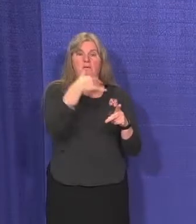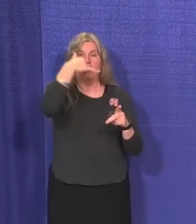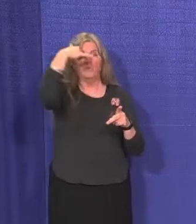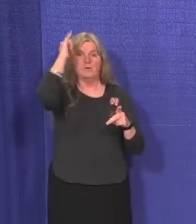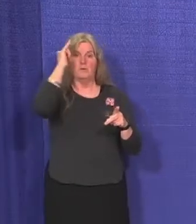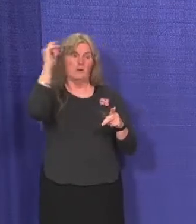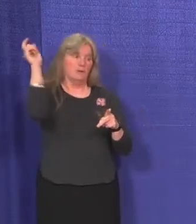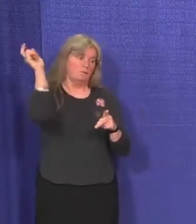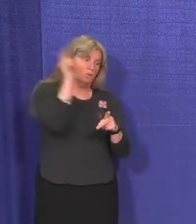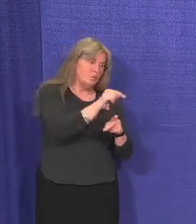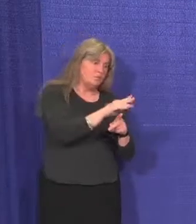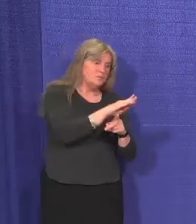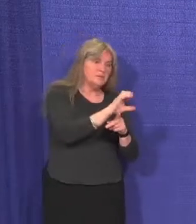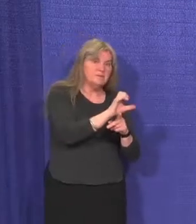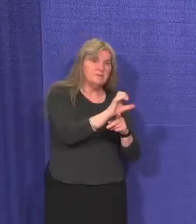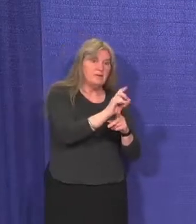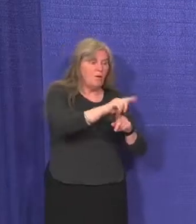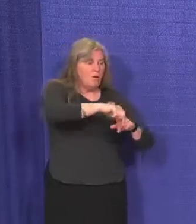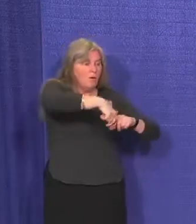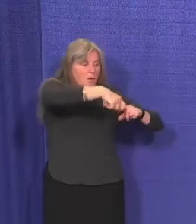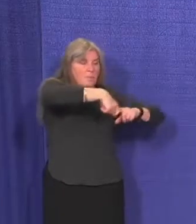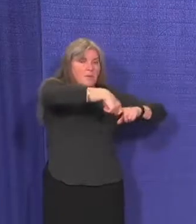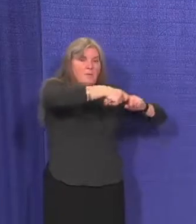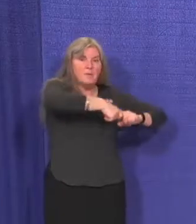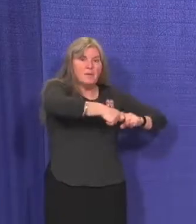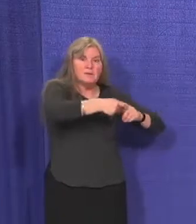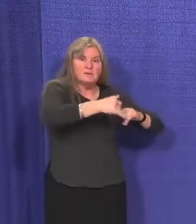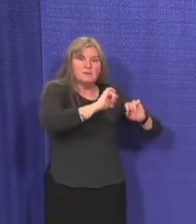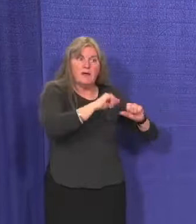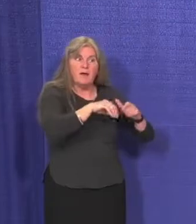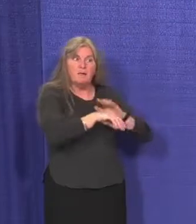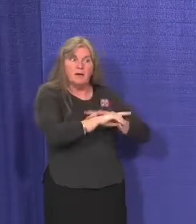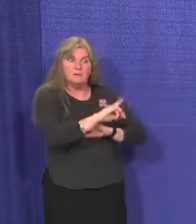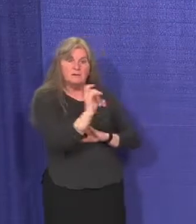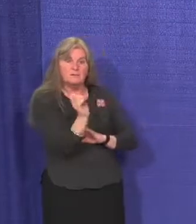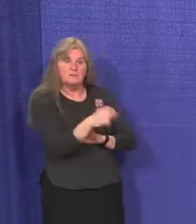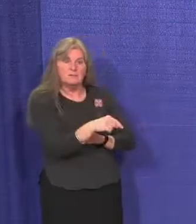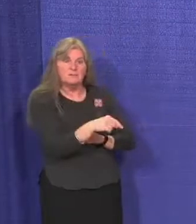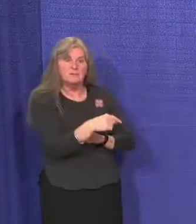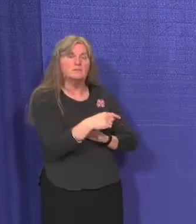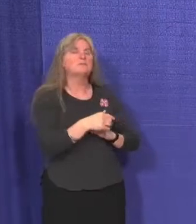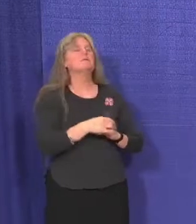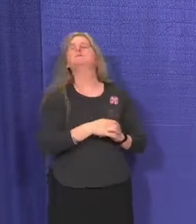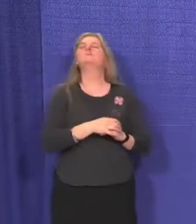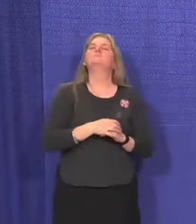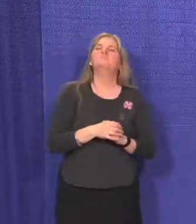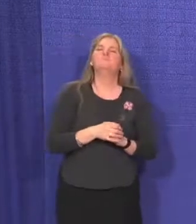Another question? It involves the second wave currently taking place in the